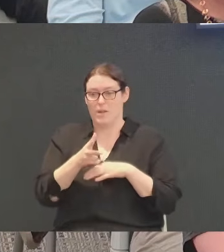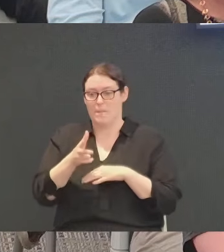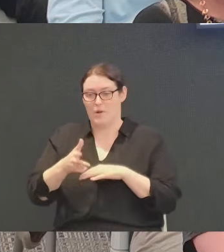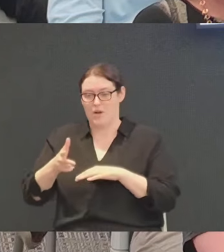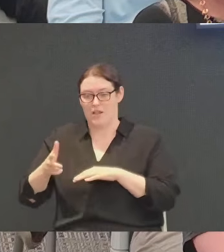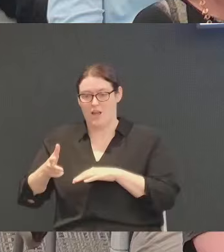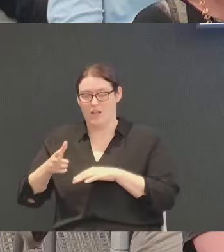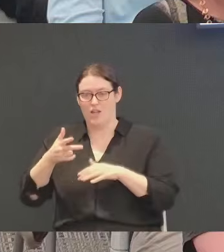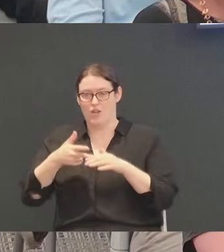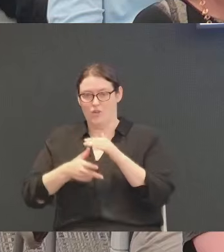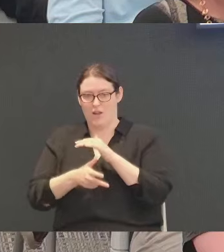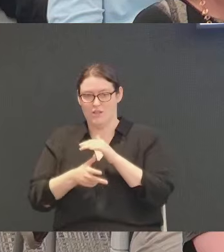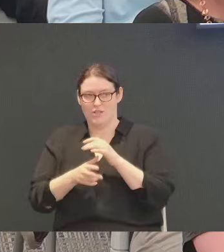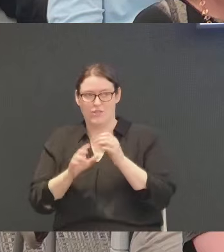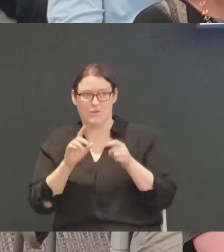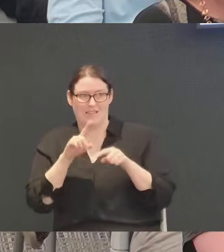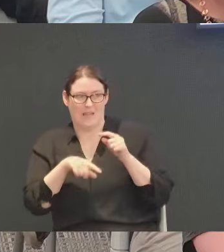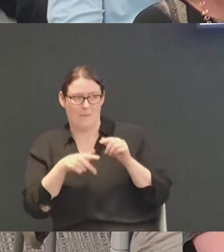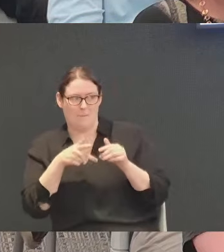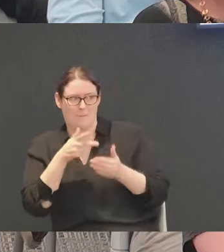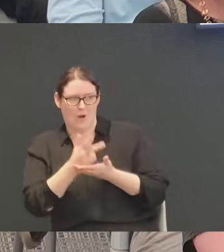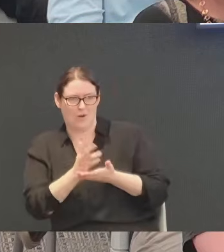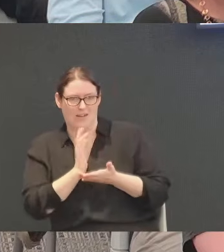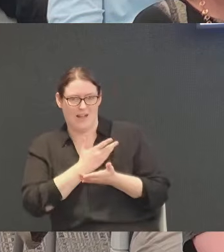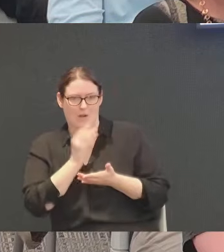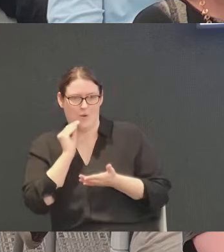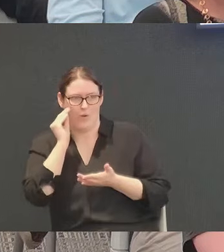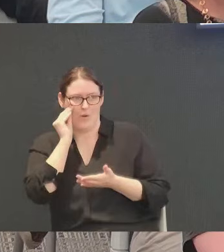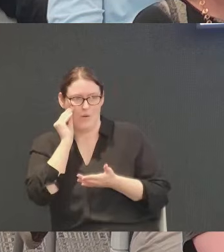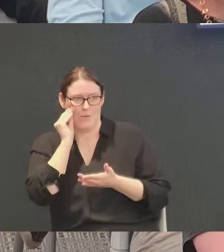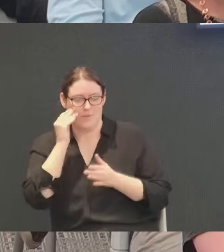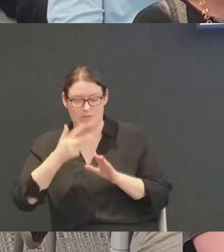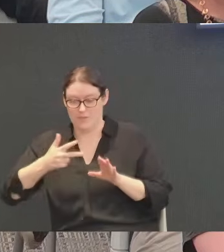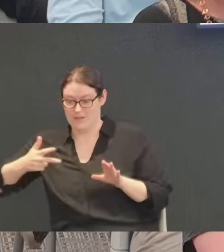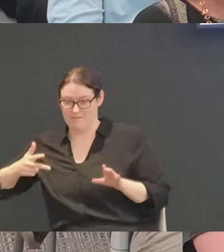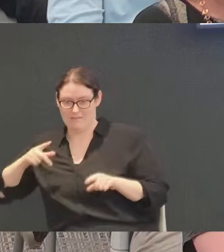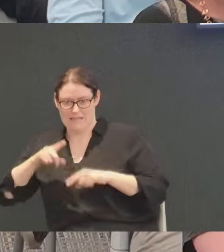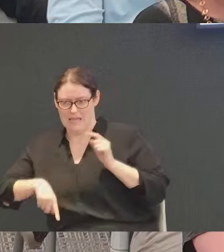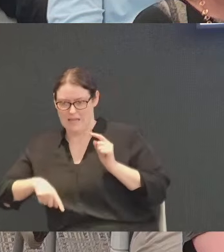parking in front of our house, and there is no off- streetet parking on the road 24 hours in